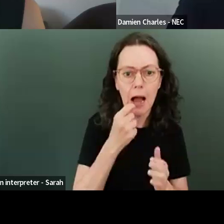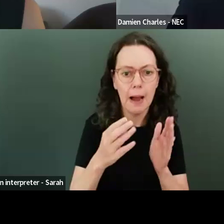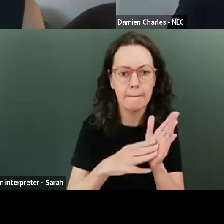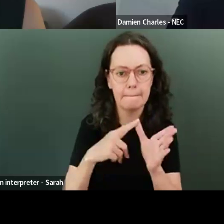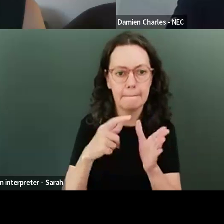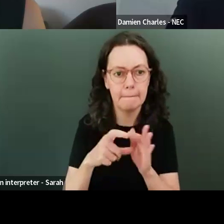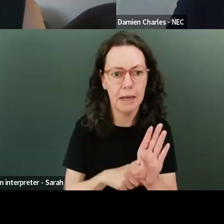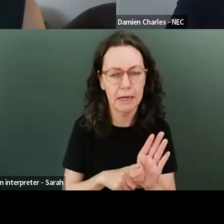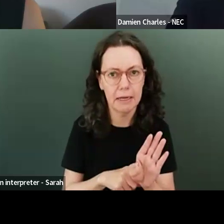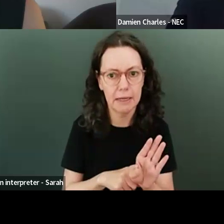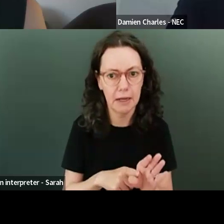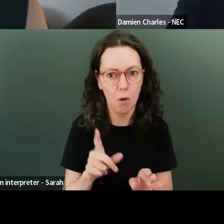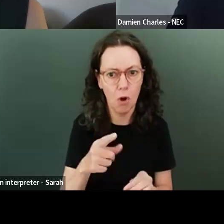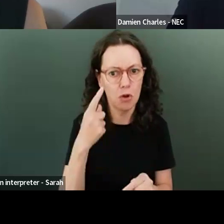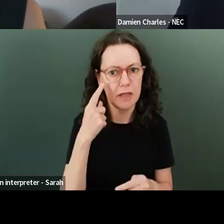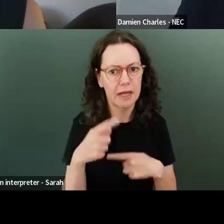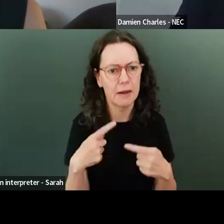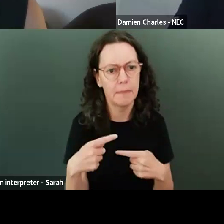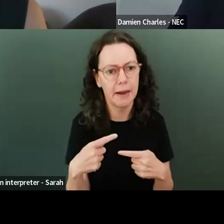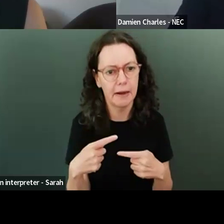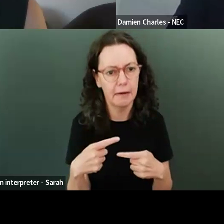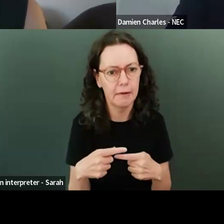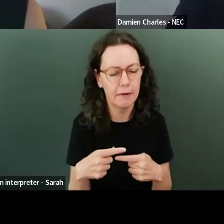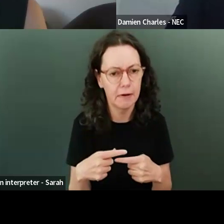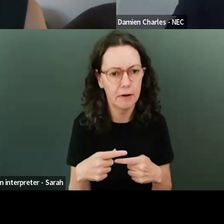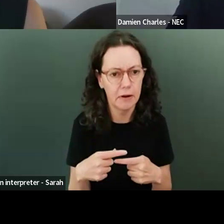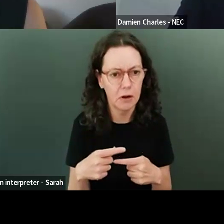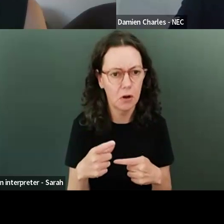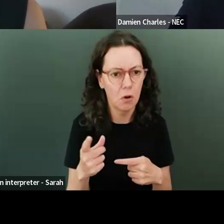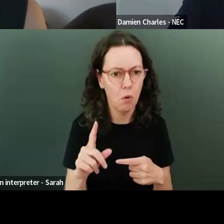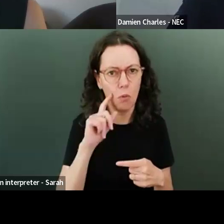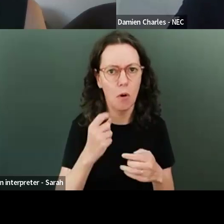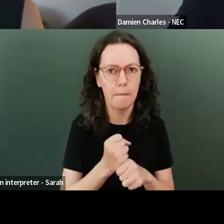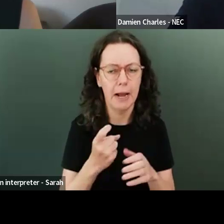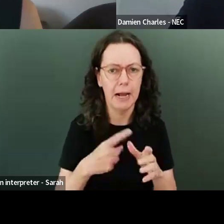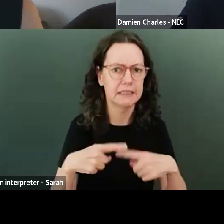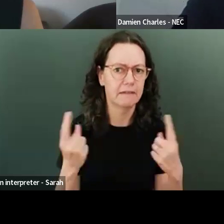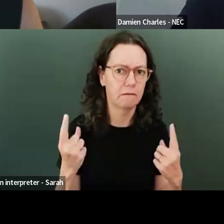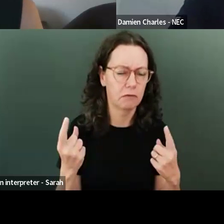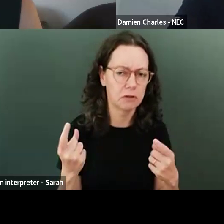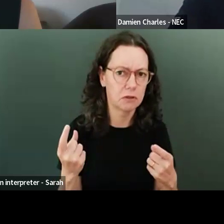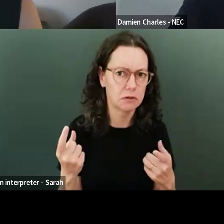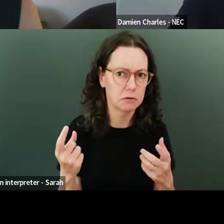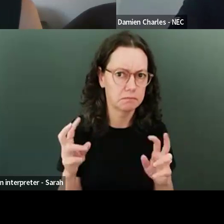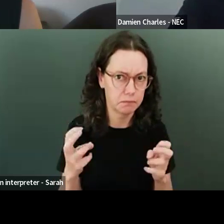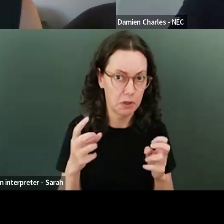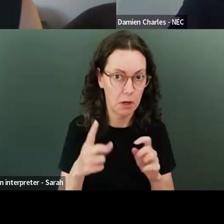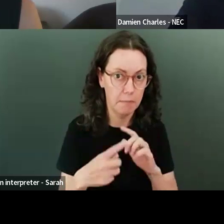would sort of think about you know what what's going to make the difference? Is